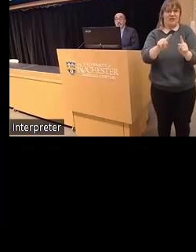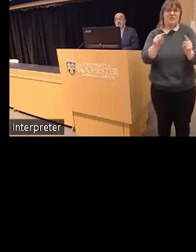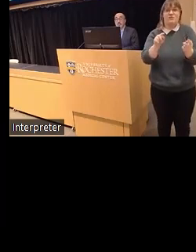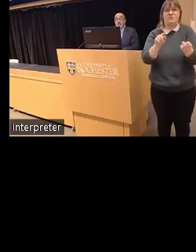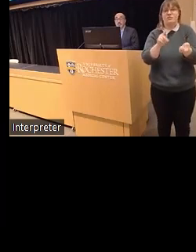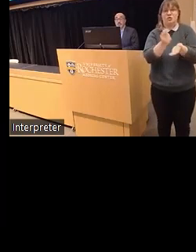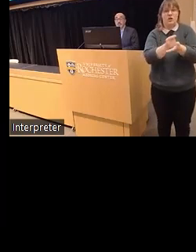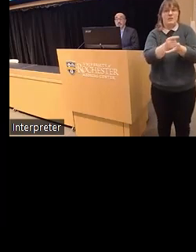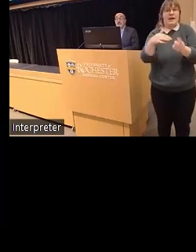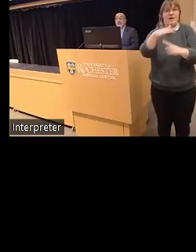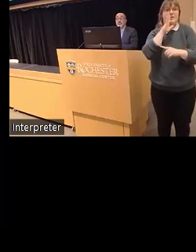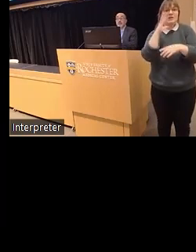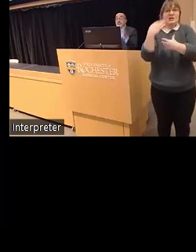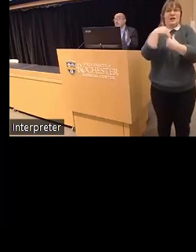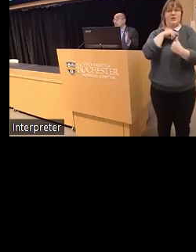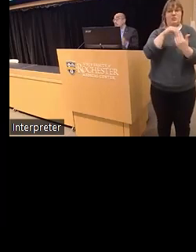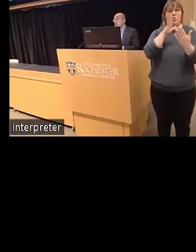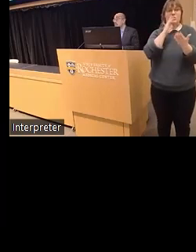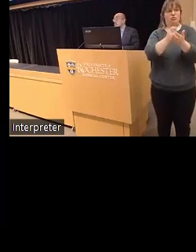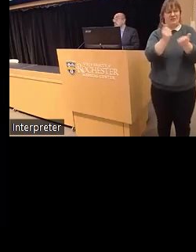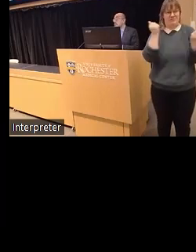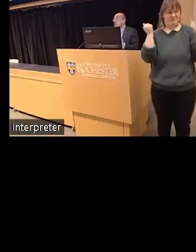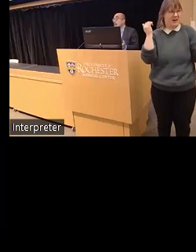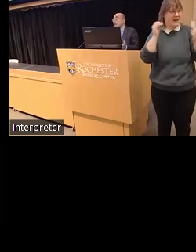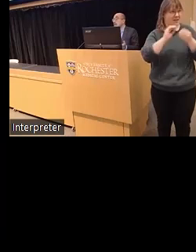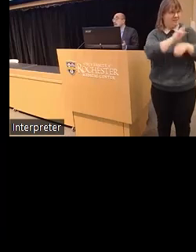this approach and and treat huge swats of patients you know who are early on in their